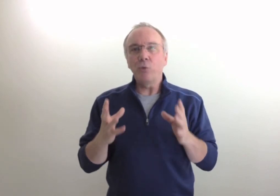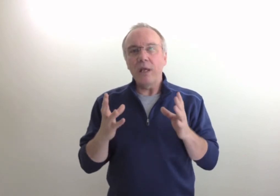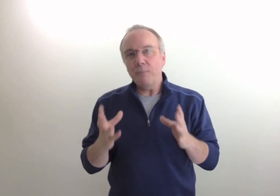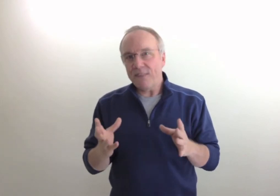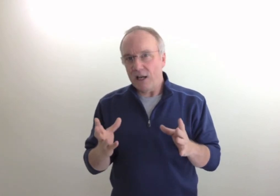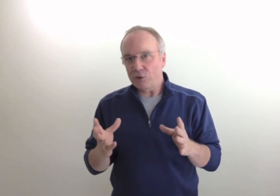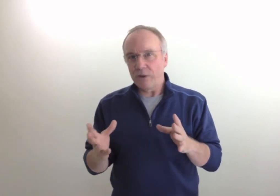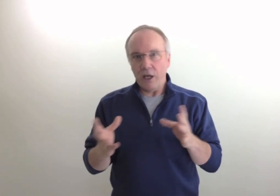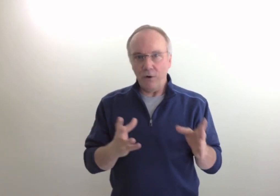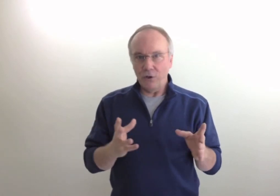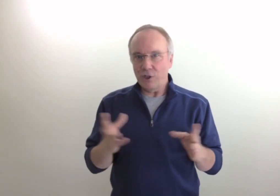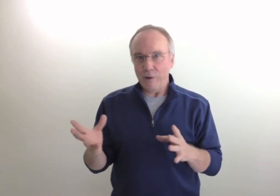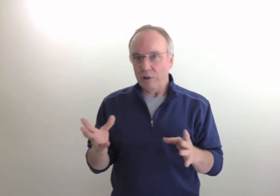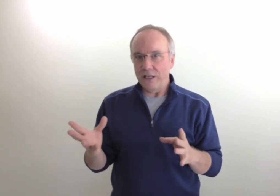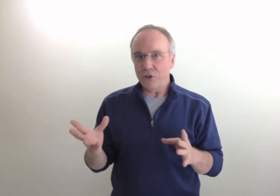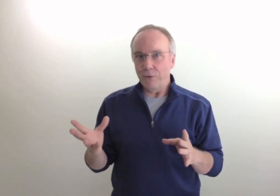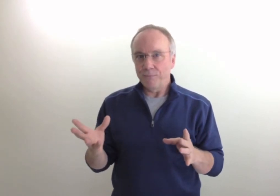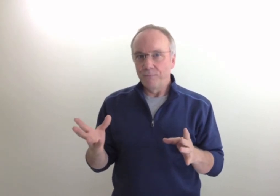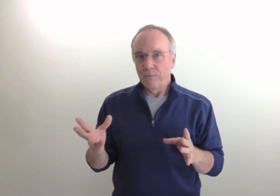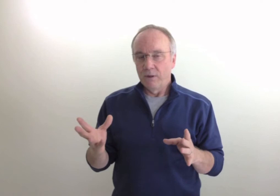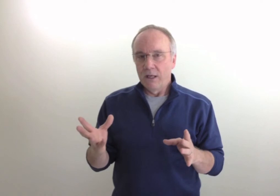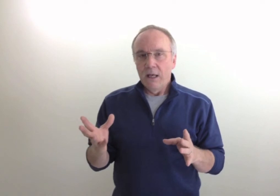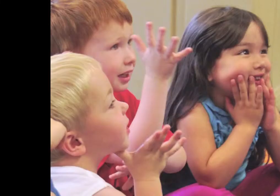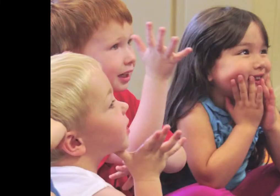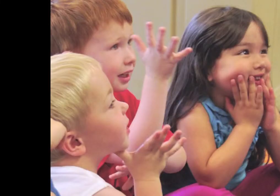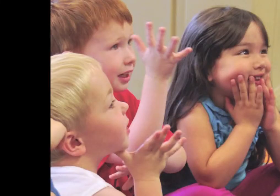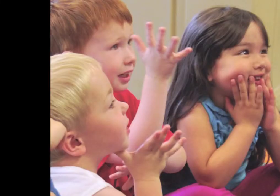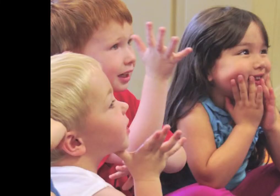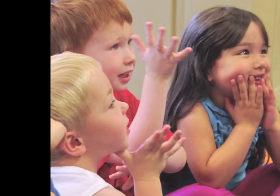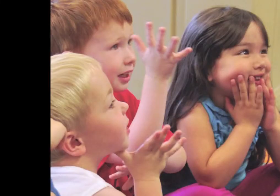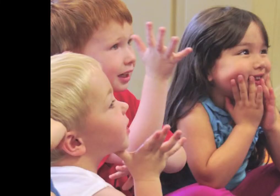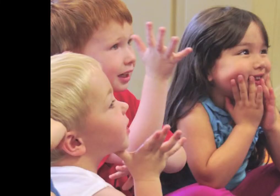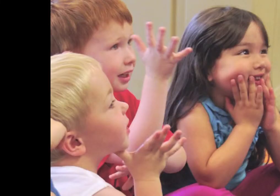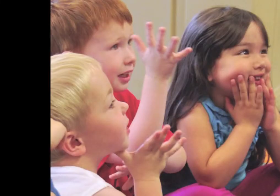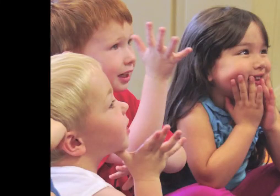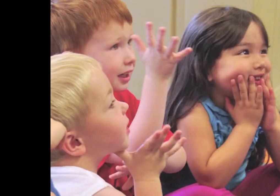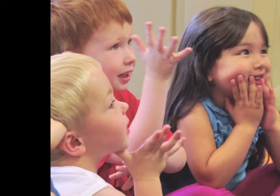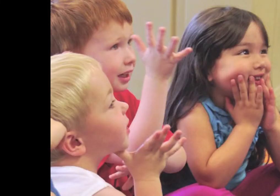we empathize with the characters that we relate to. Listening to a good story is entertaining